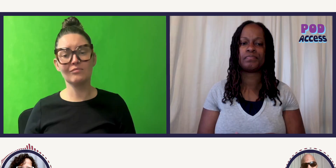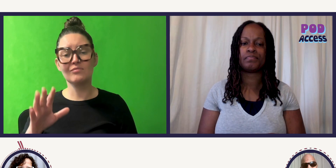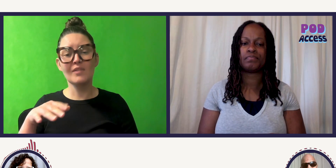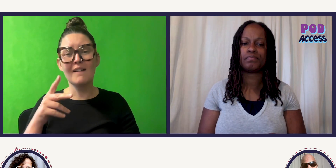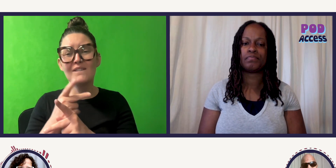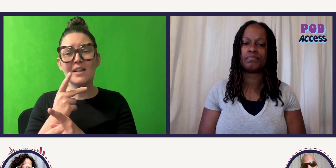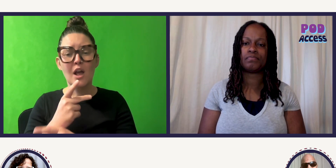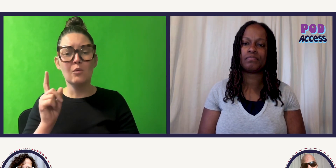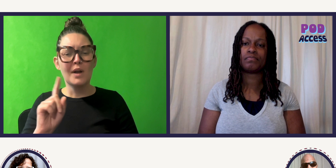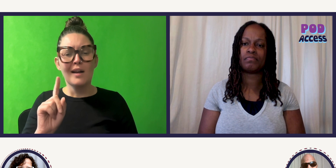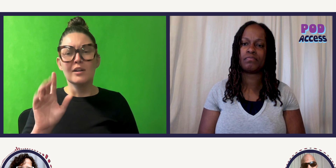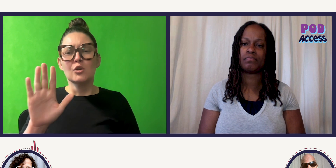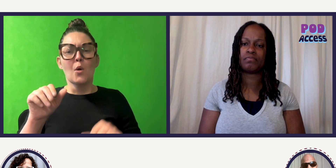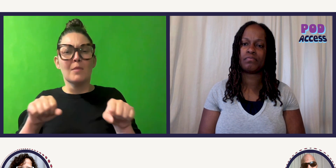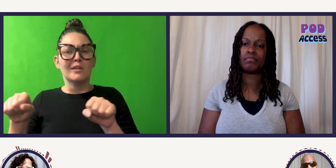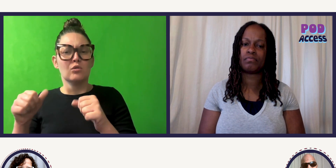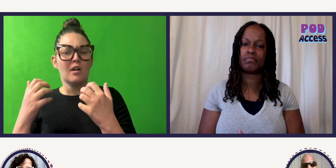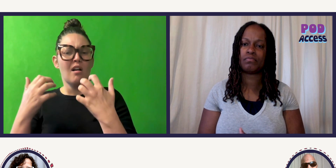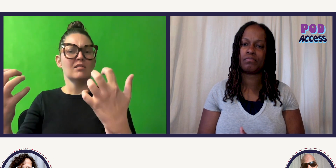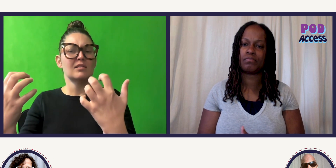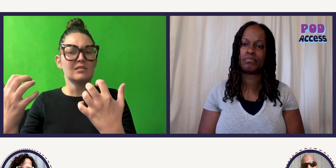Figuring out where your potential audience is most active.